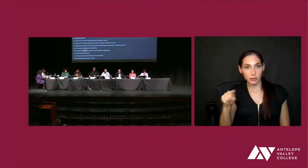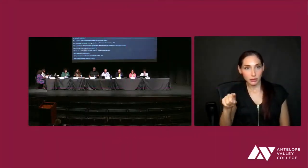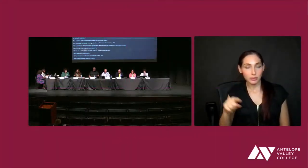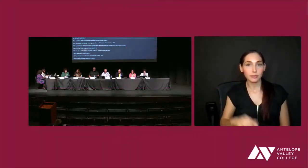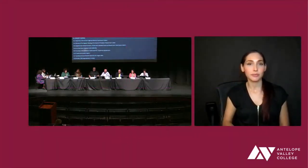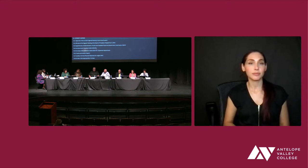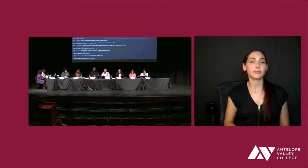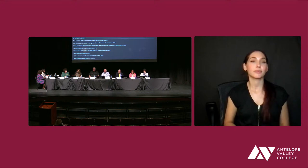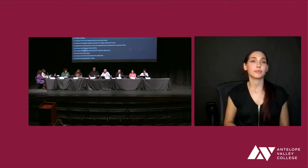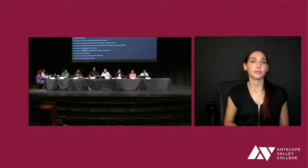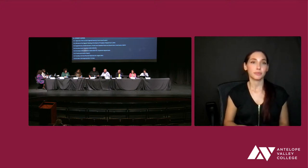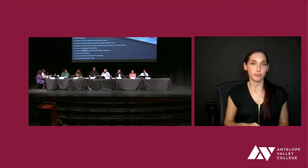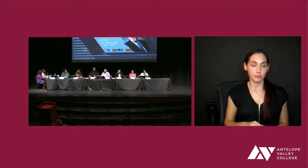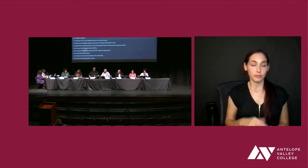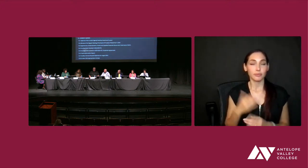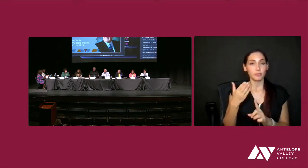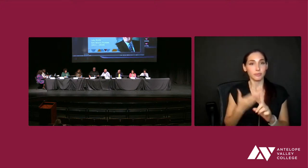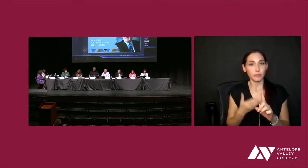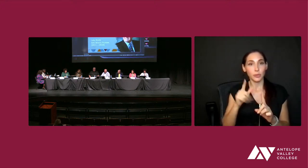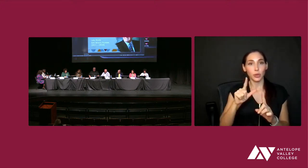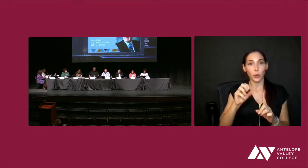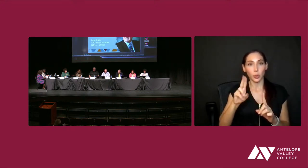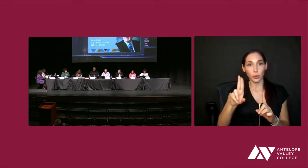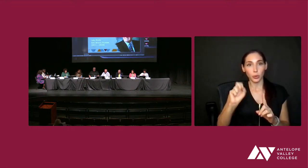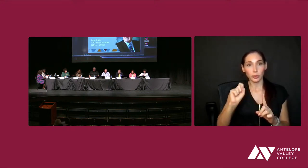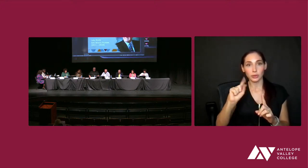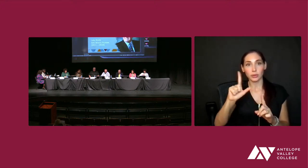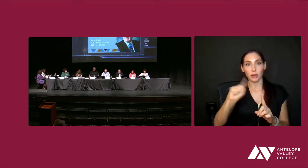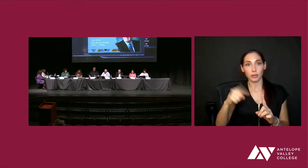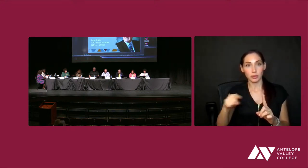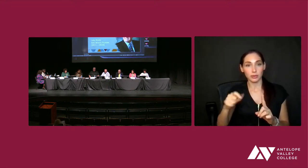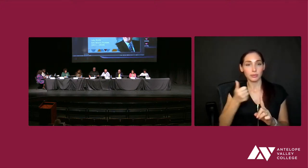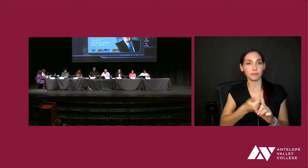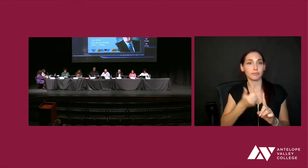Lew Stults was the embodiment of integrity,